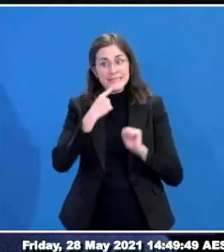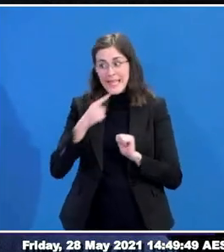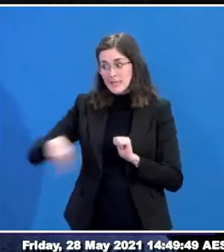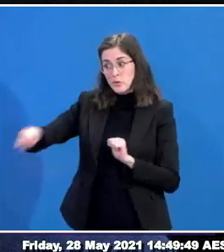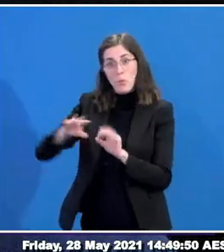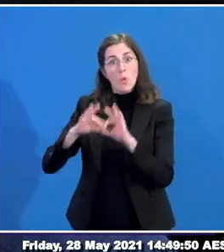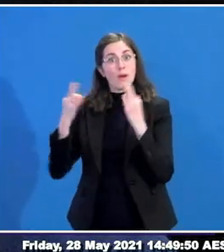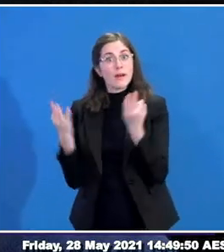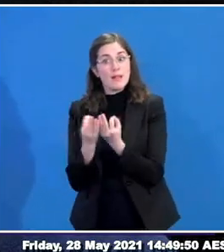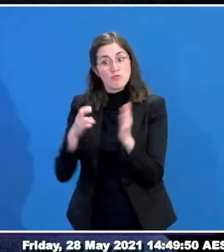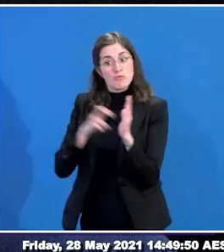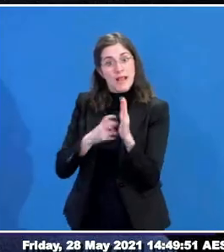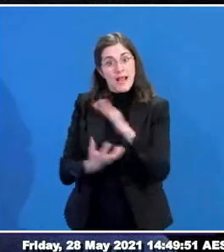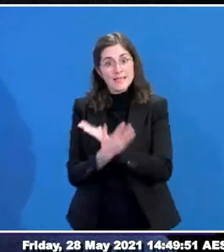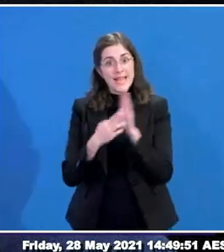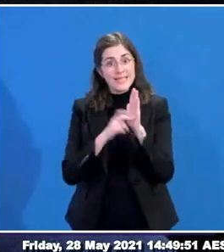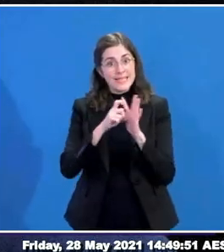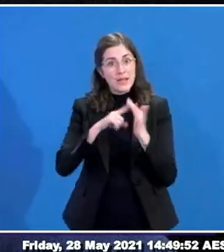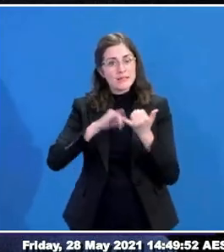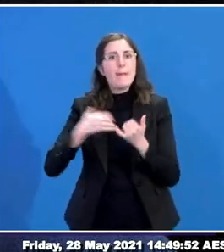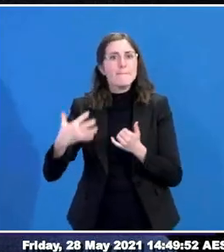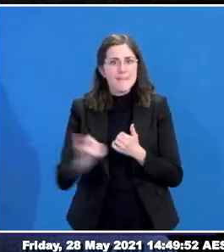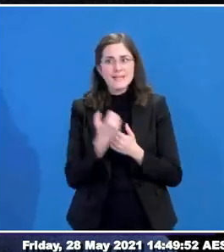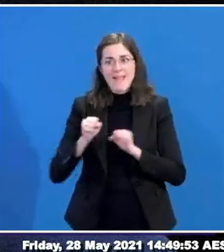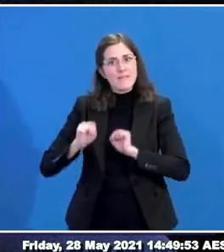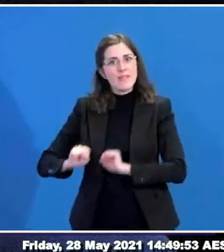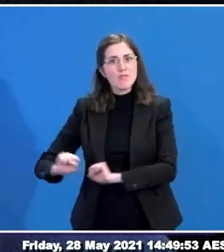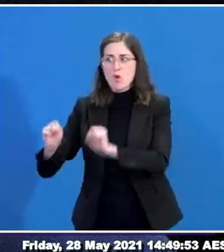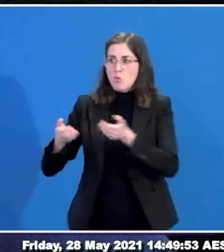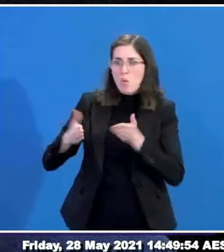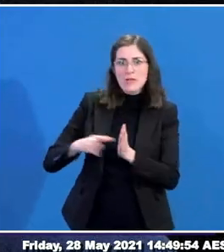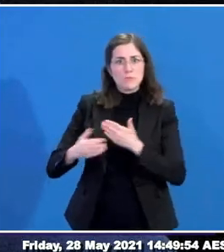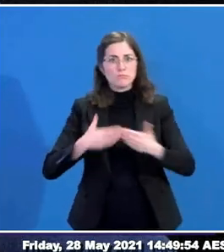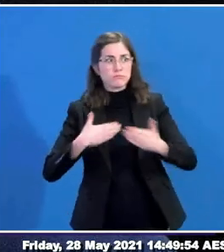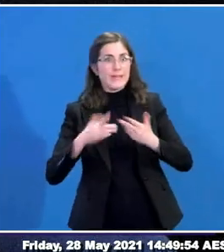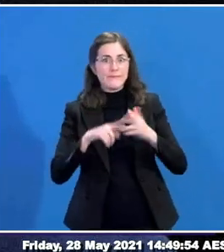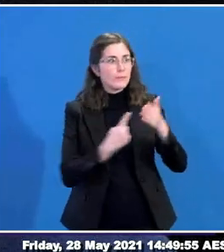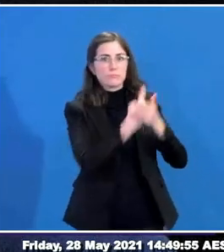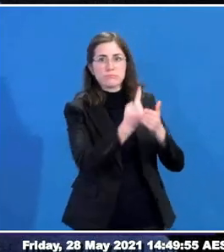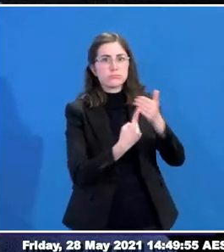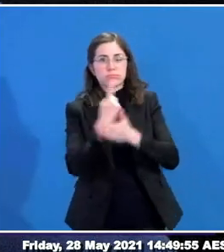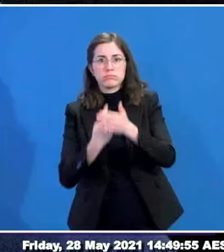to have an incident management system, and they are required to report a